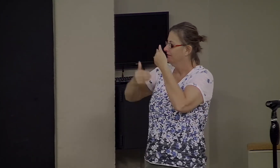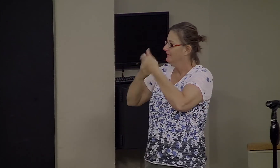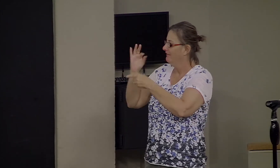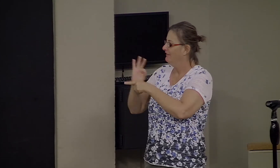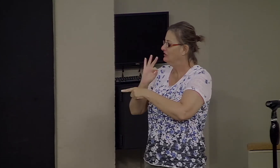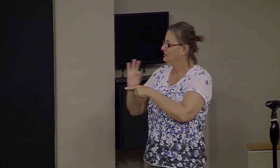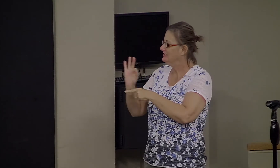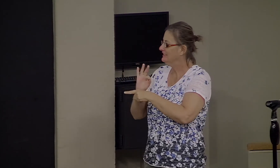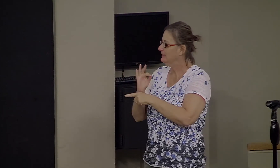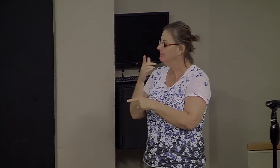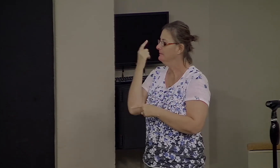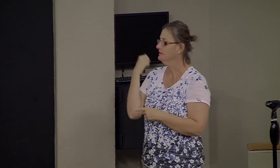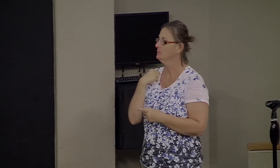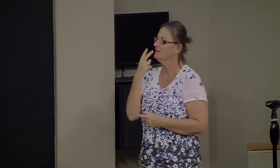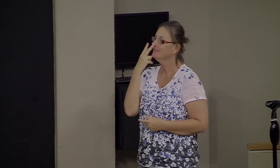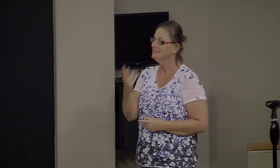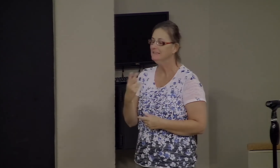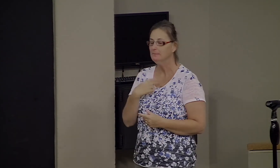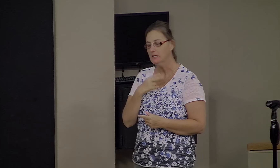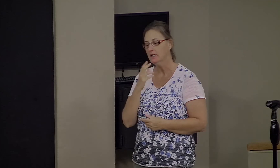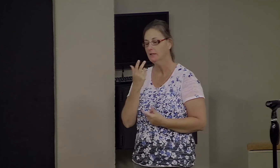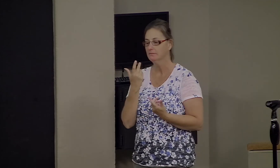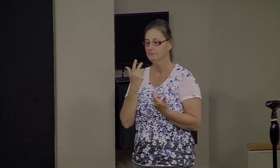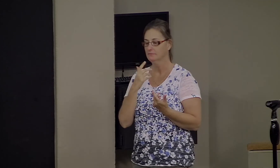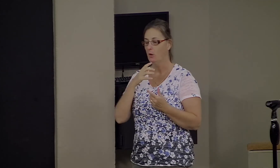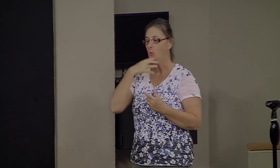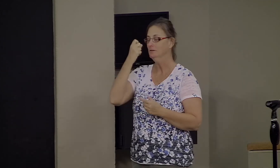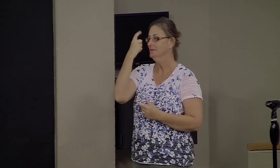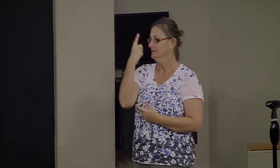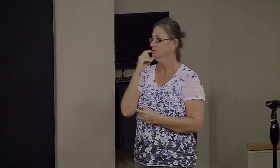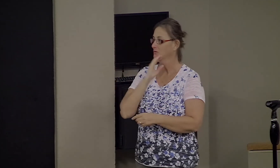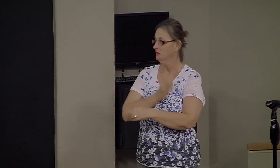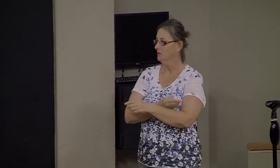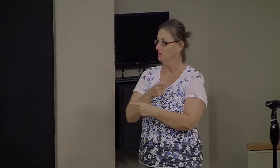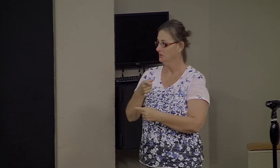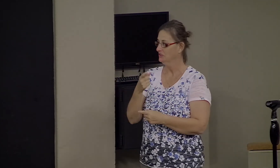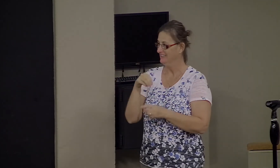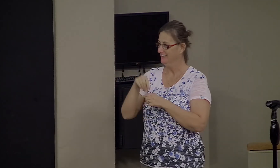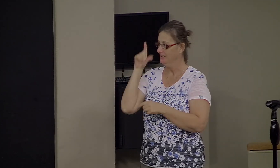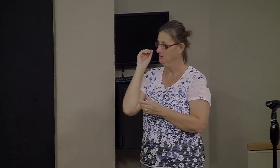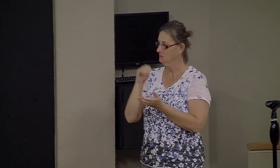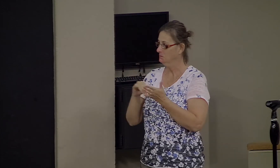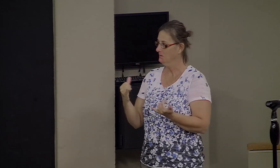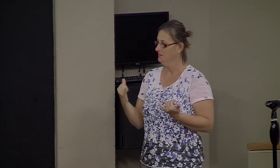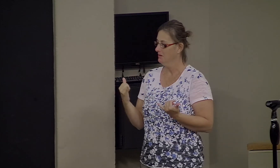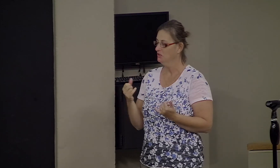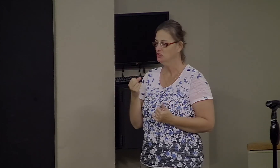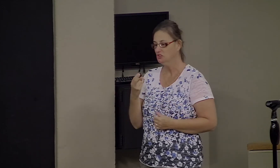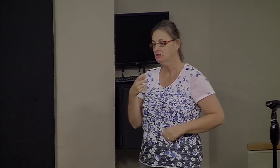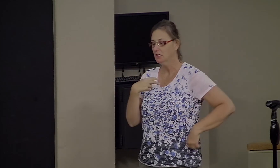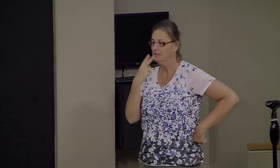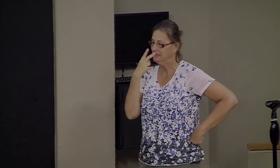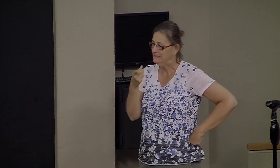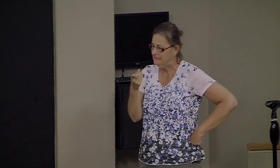a lot about what's going on in their minds and how their minds are functioning. My older daughter, who is currently a student here